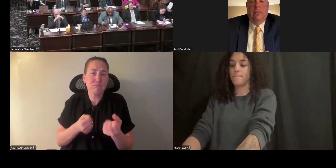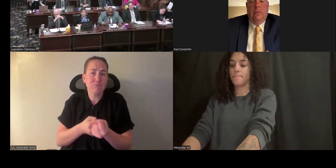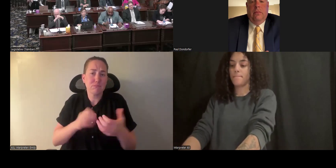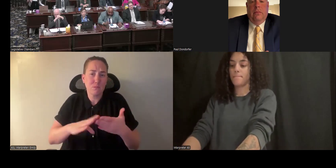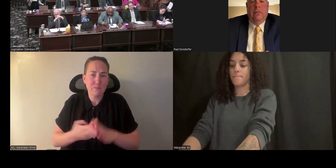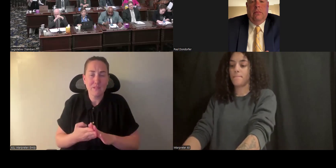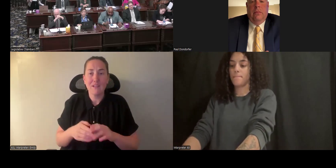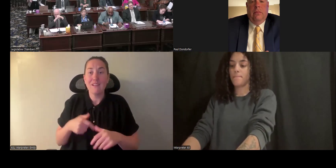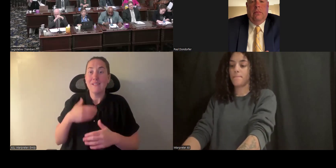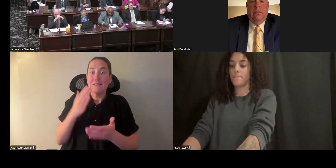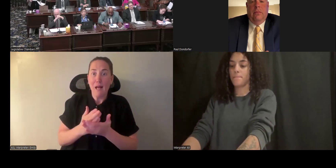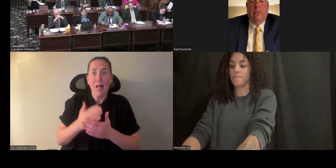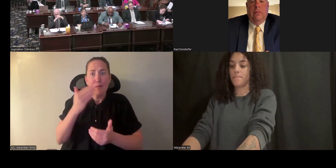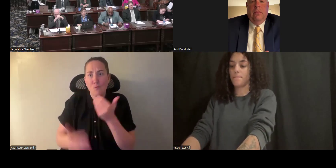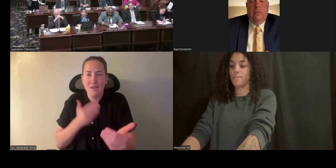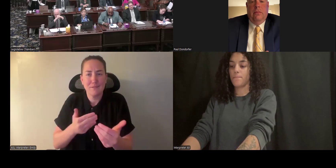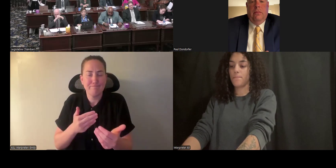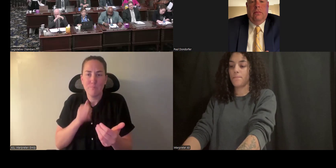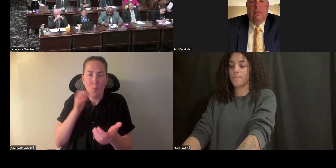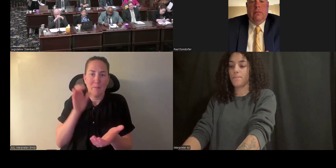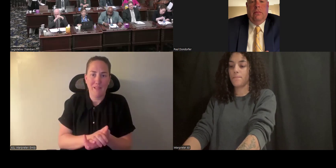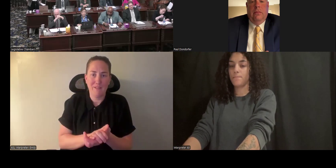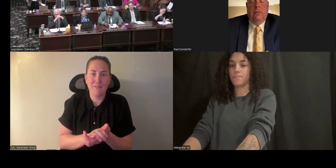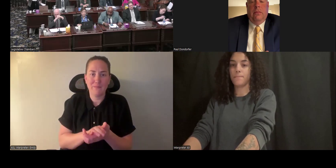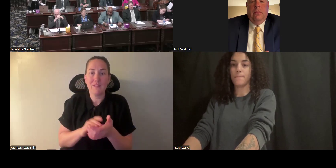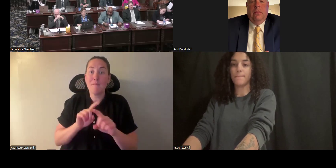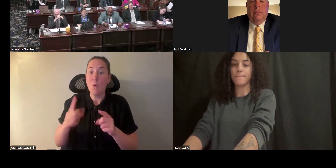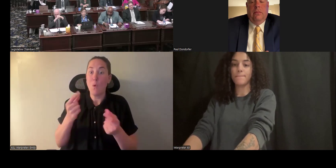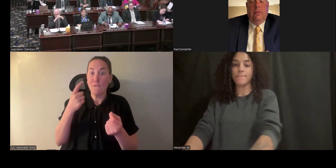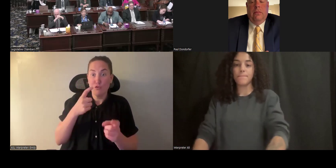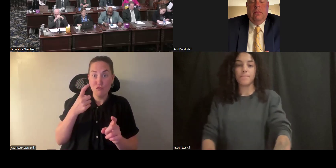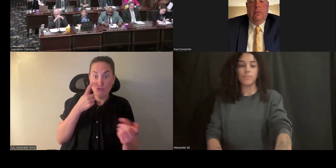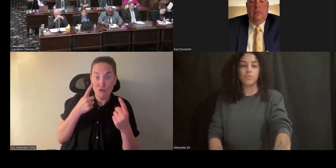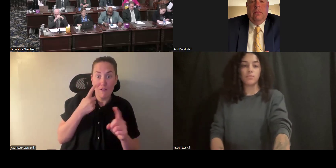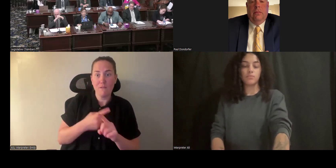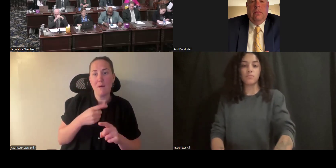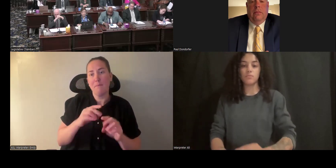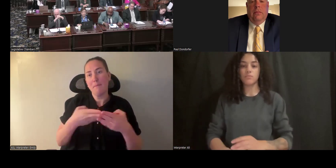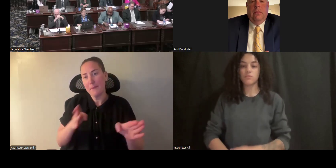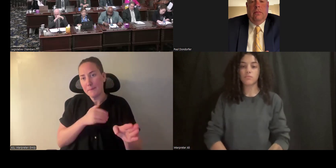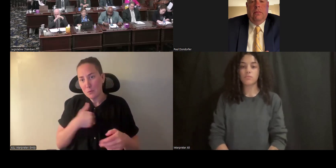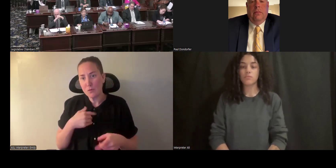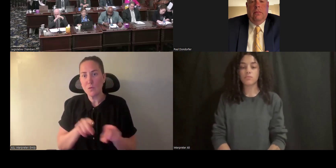stopping progress What I've heard from members of the public and some of my colleagues is that